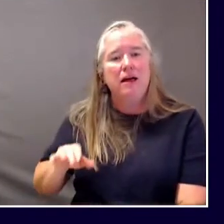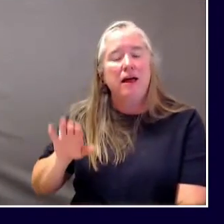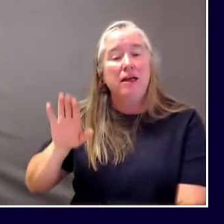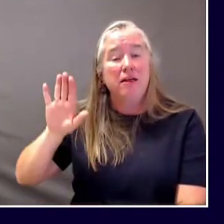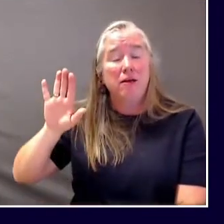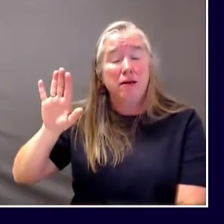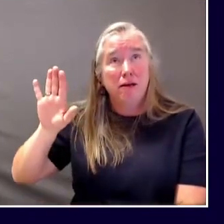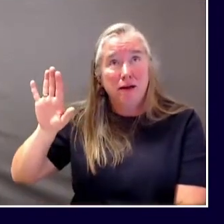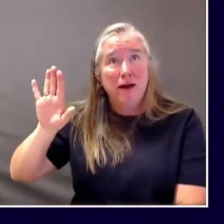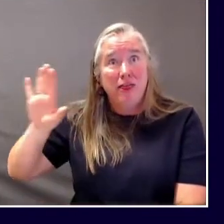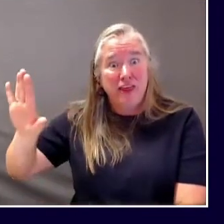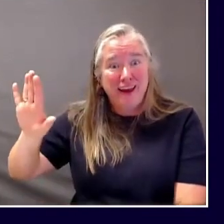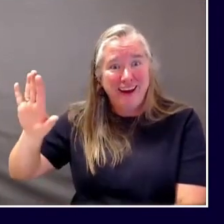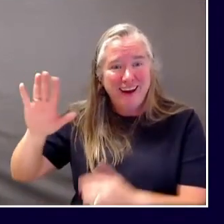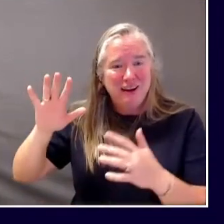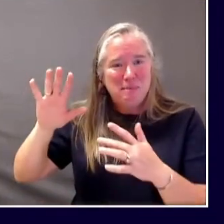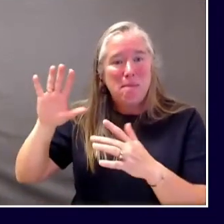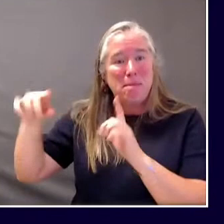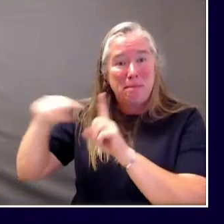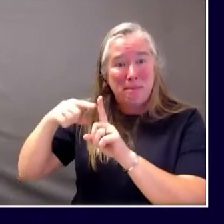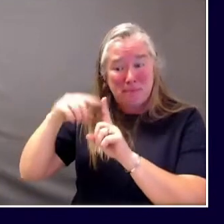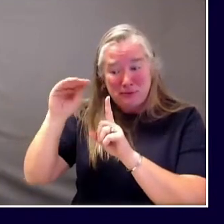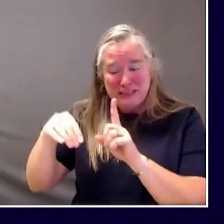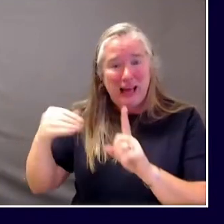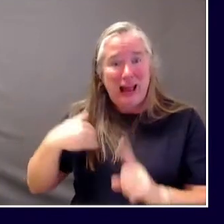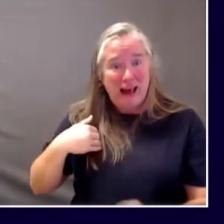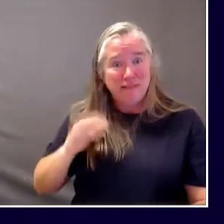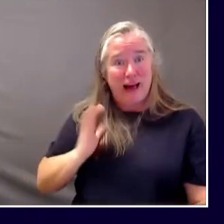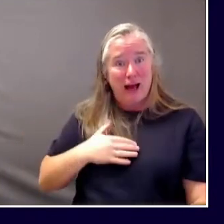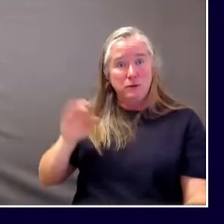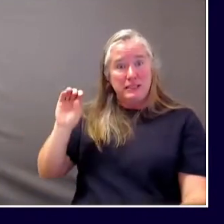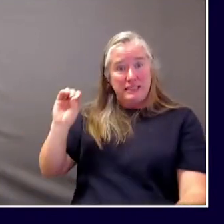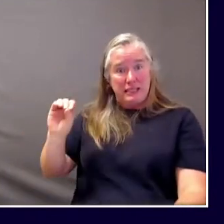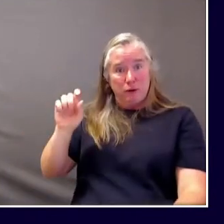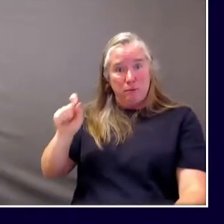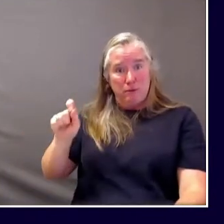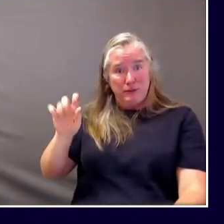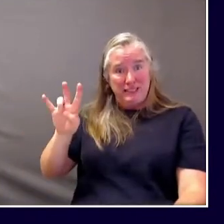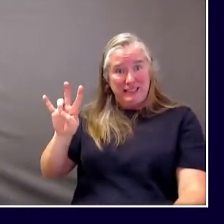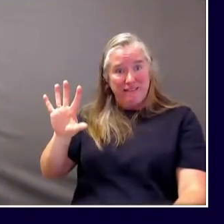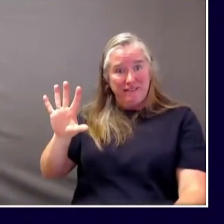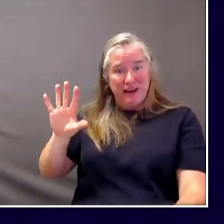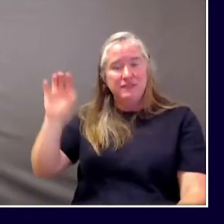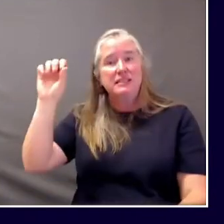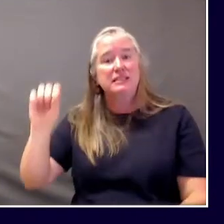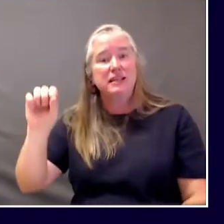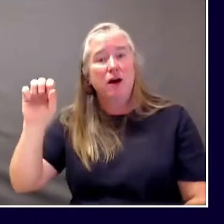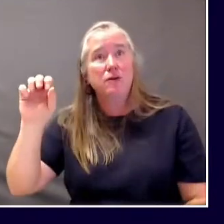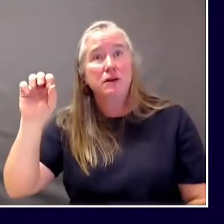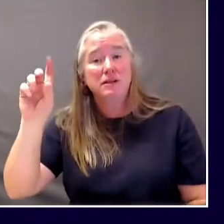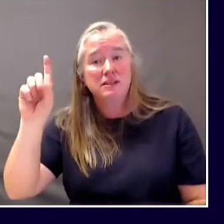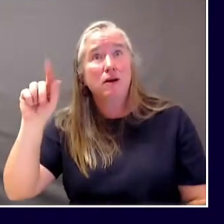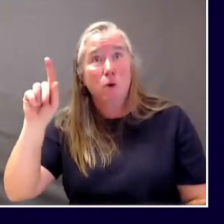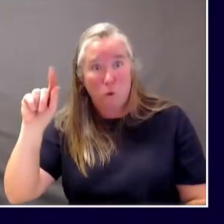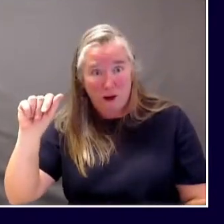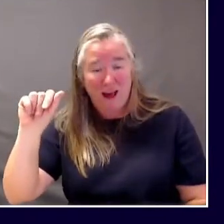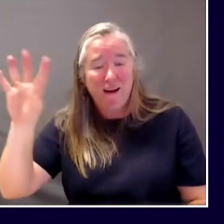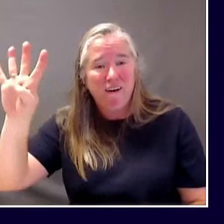thank god I just saw a question a commission member